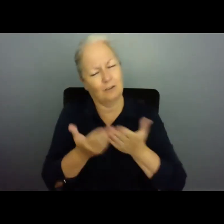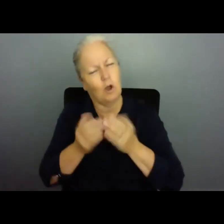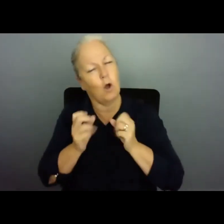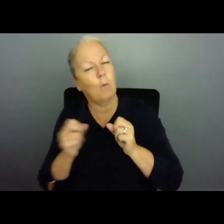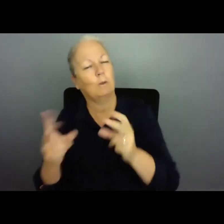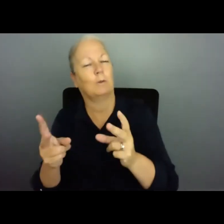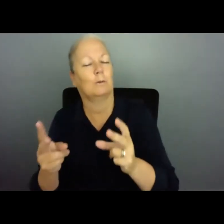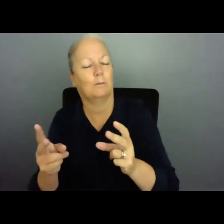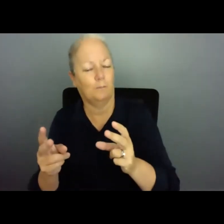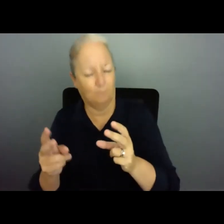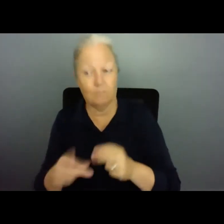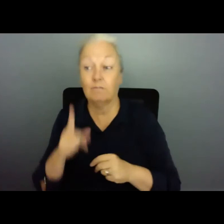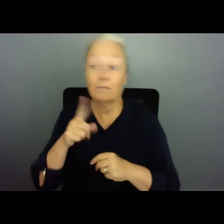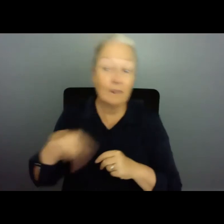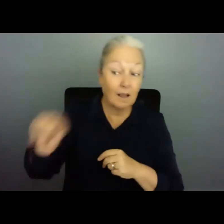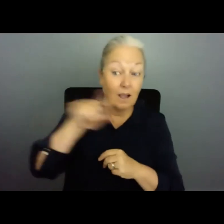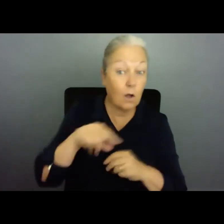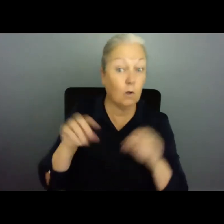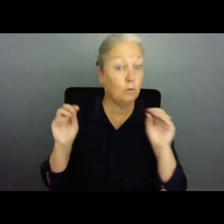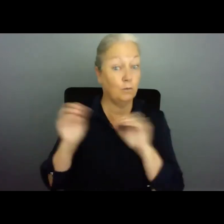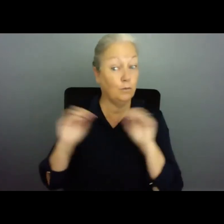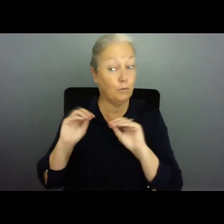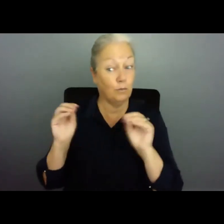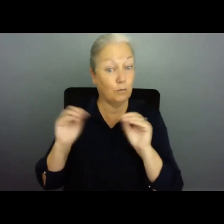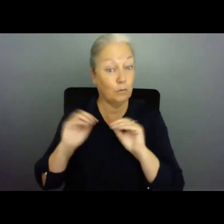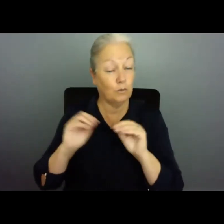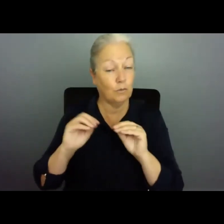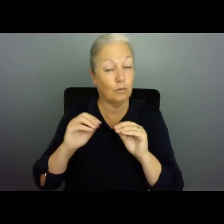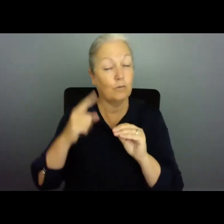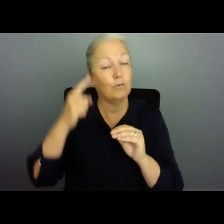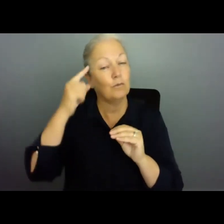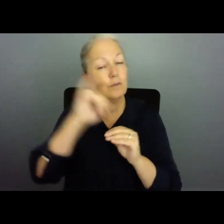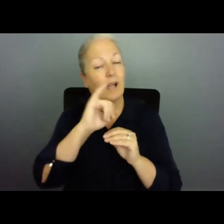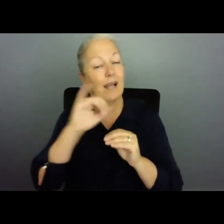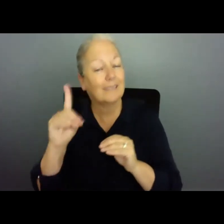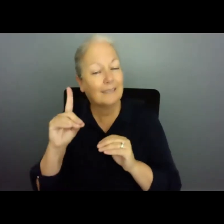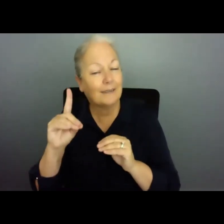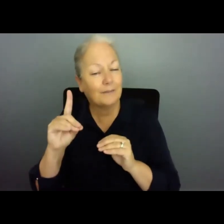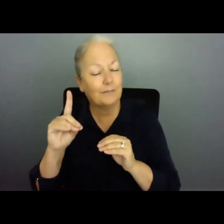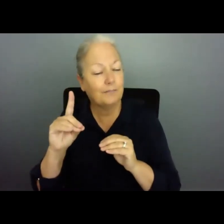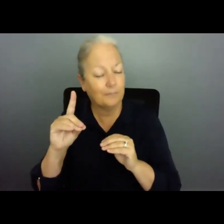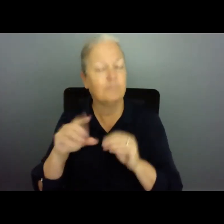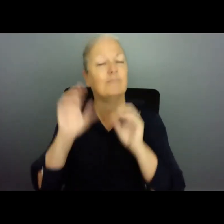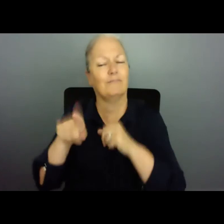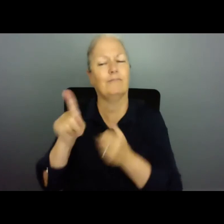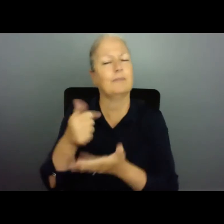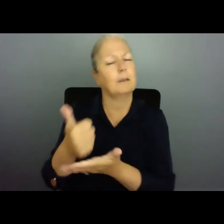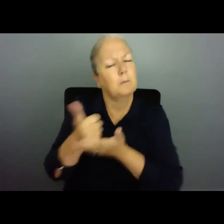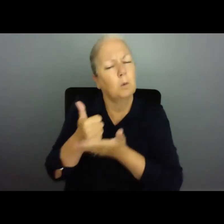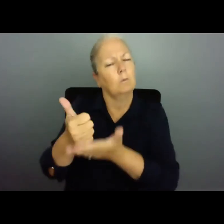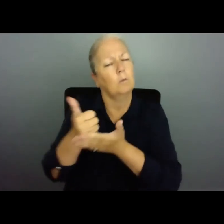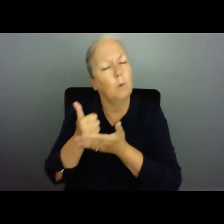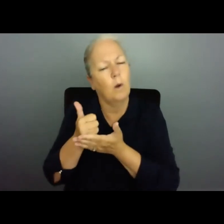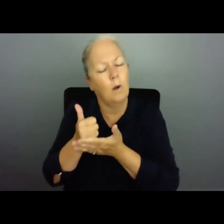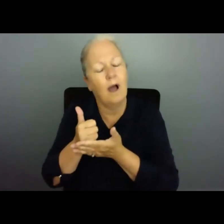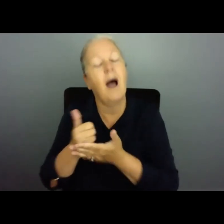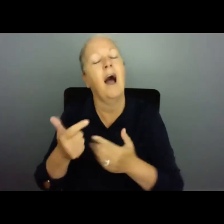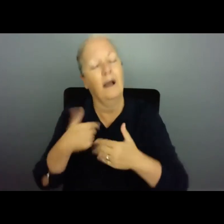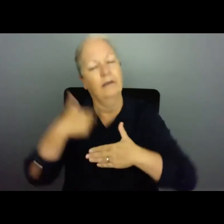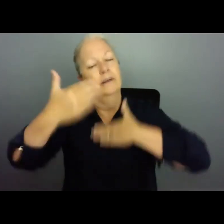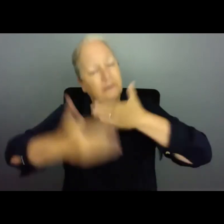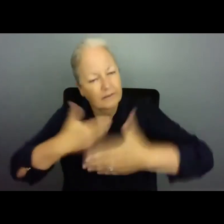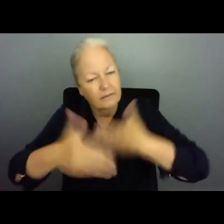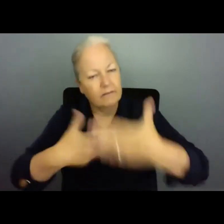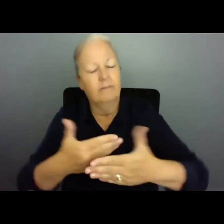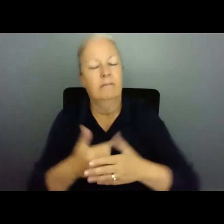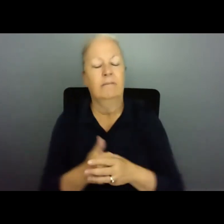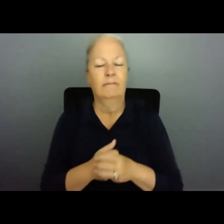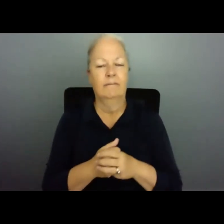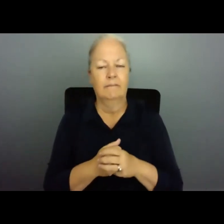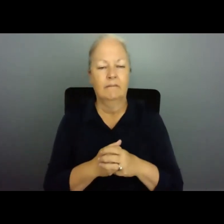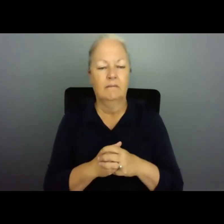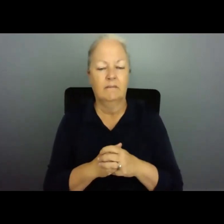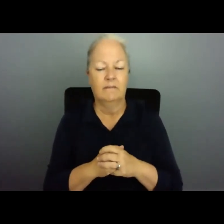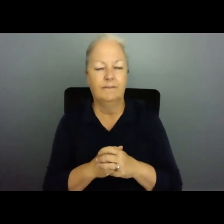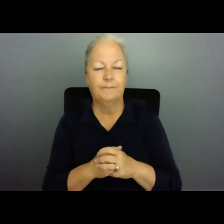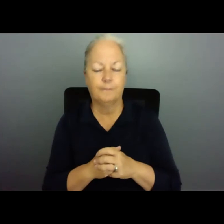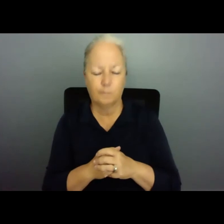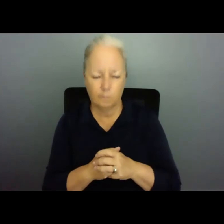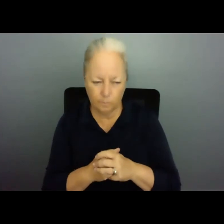those without intellectual disabilities please let us guide them to work with us appropriately